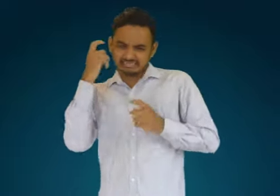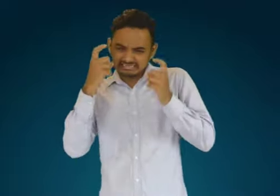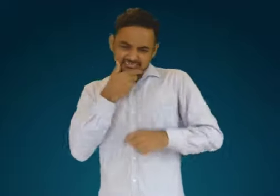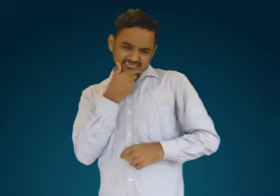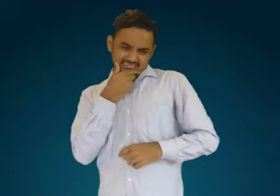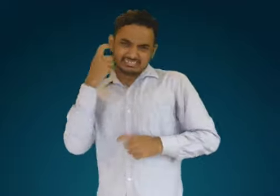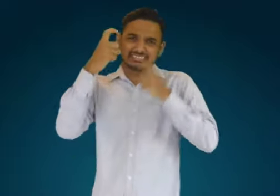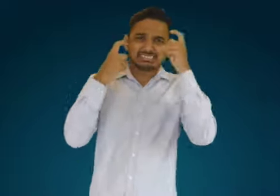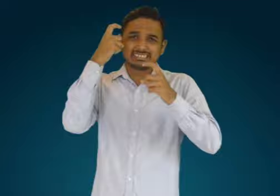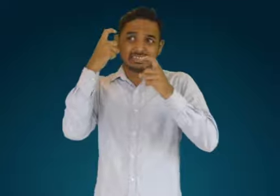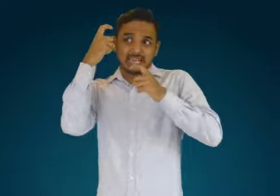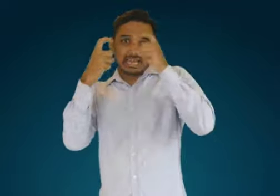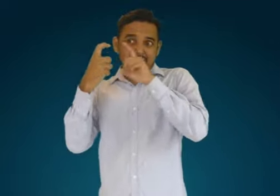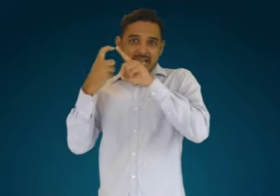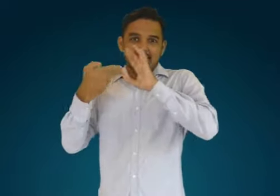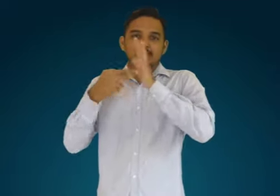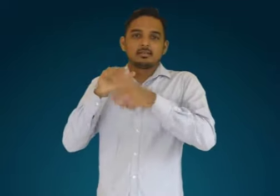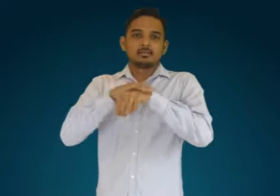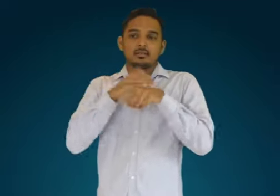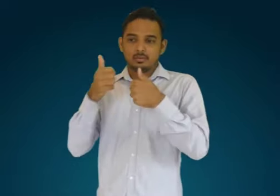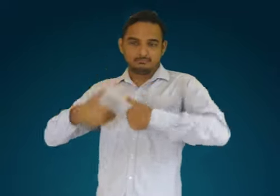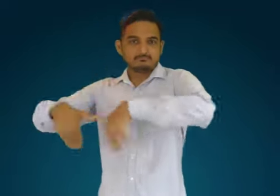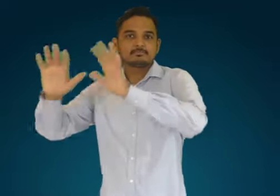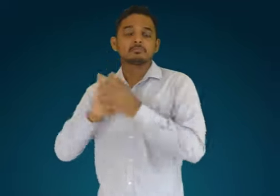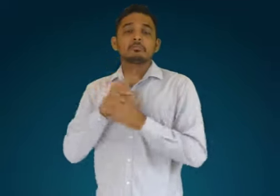the children spend the sundays occupied with various activities